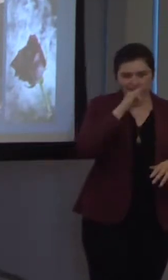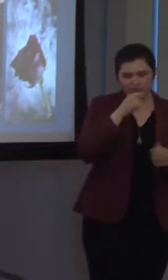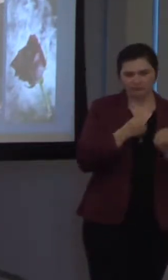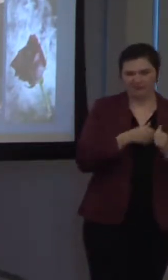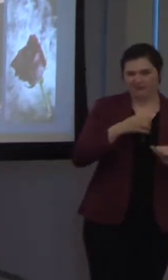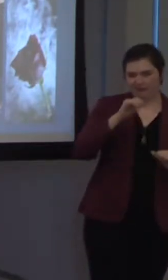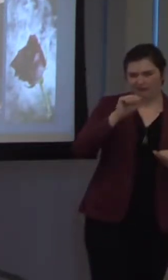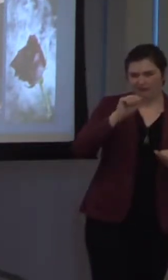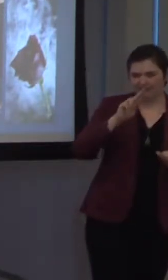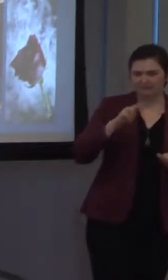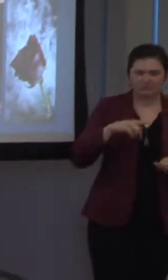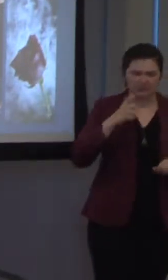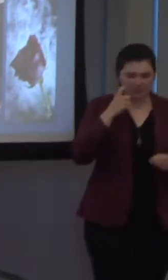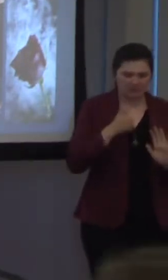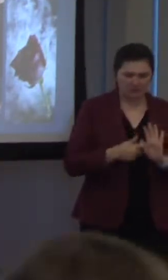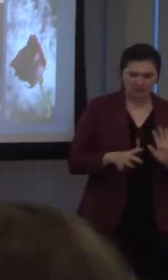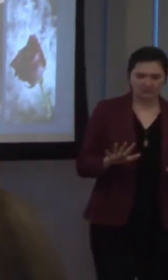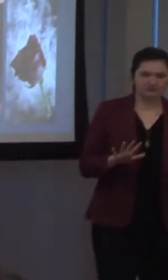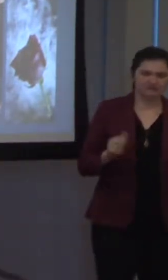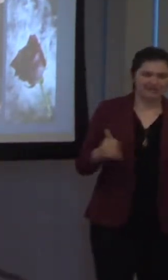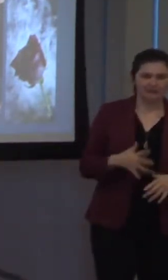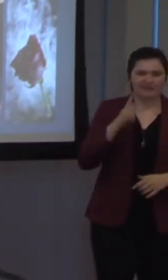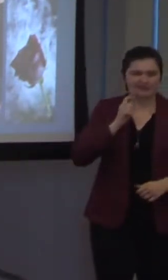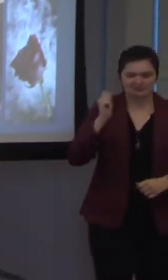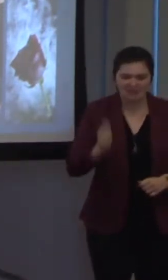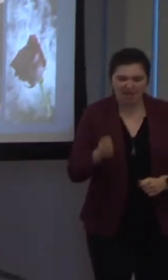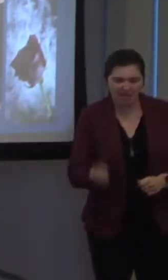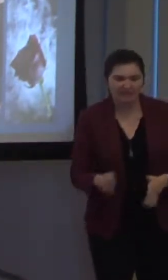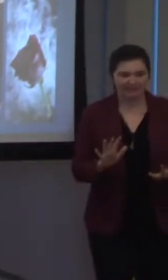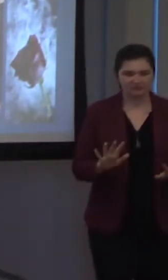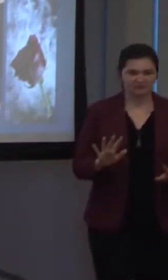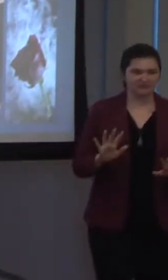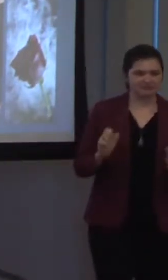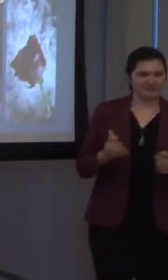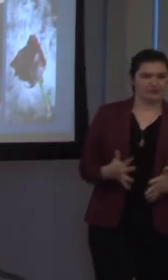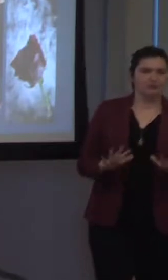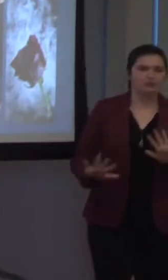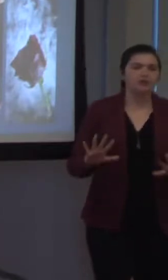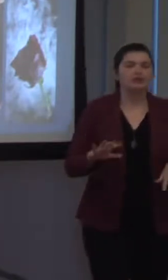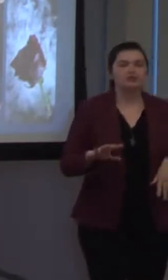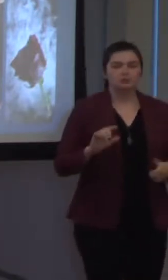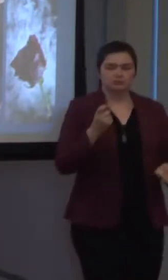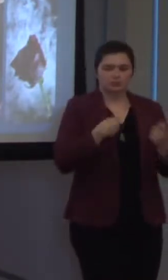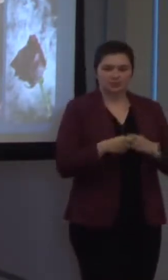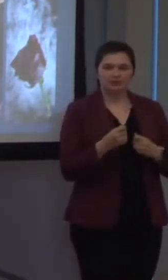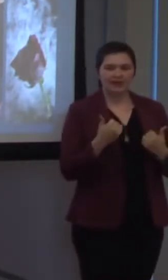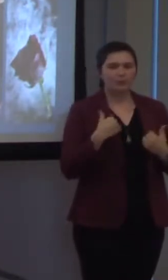with the loud banging we had to do to smash them. So instead, we replaced that with, kind of, a wet cloth.